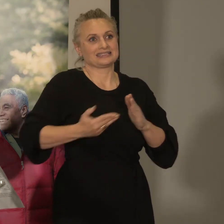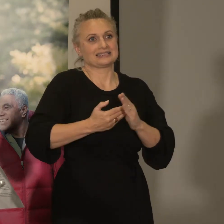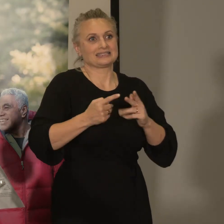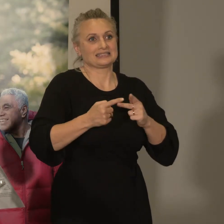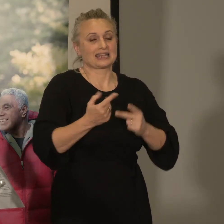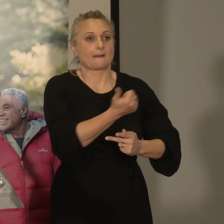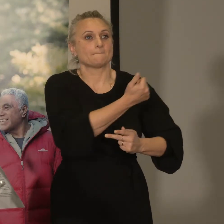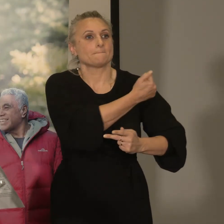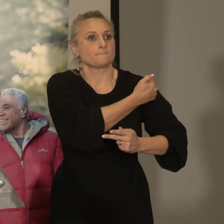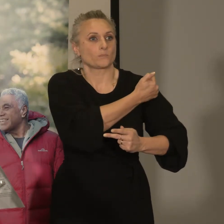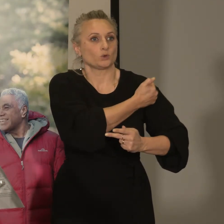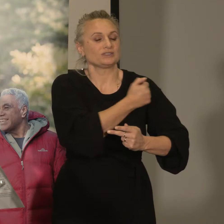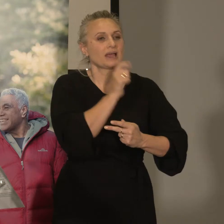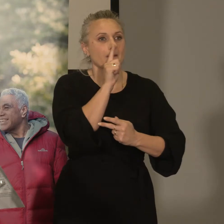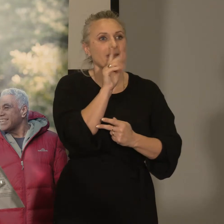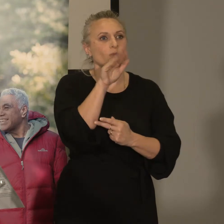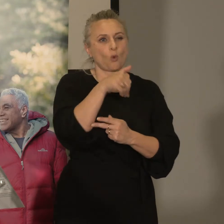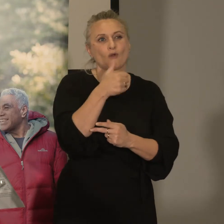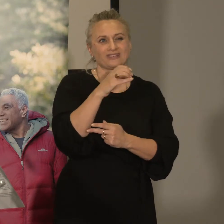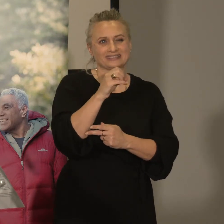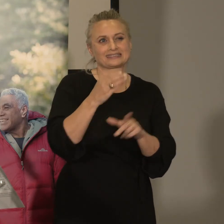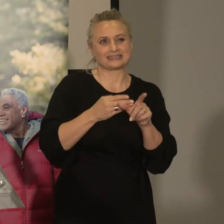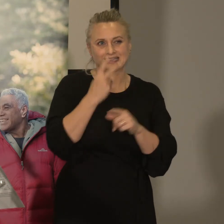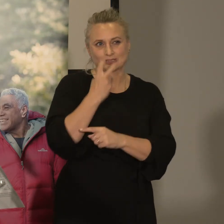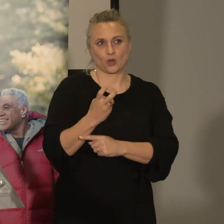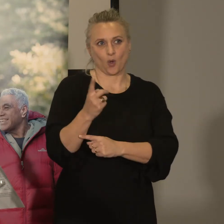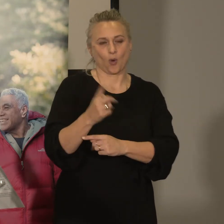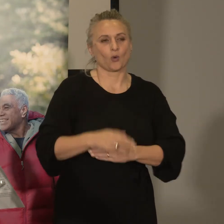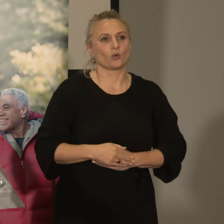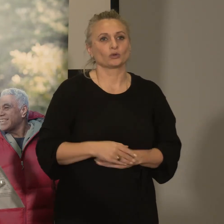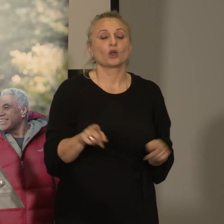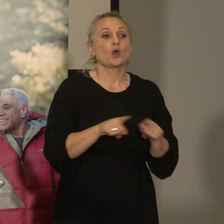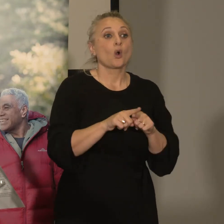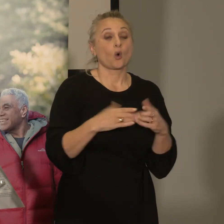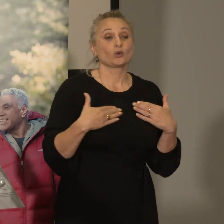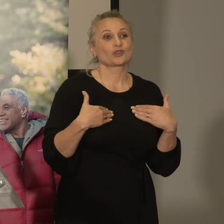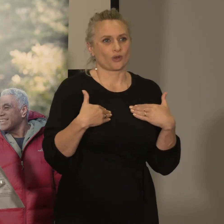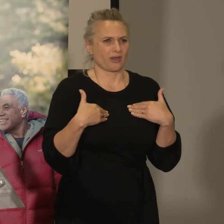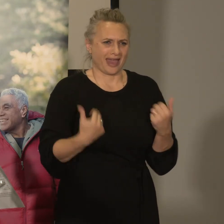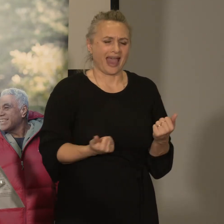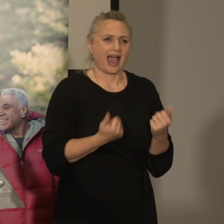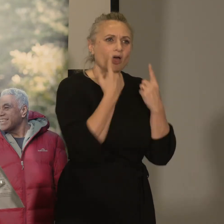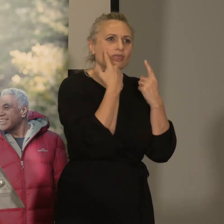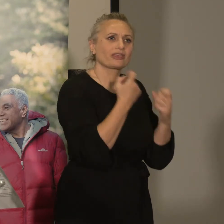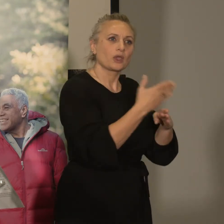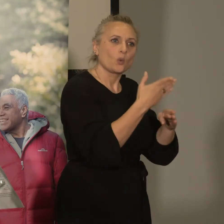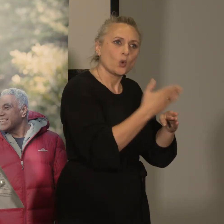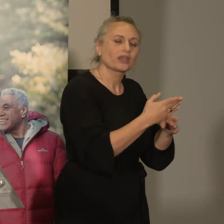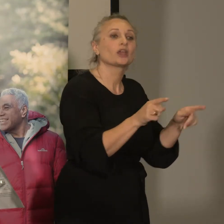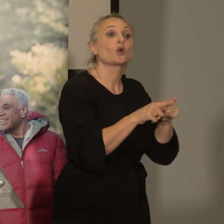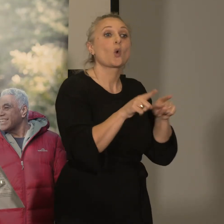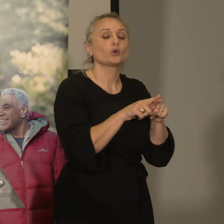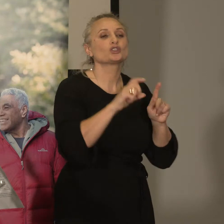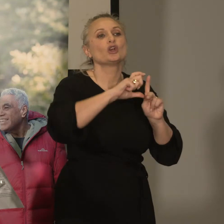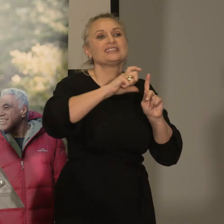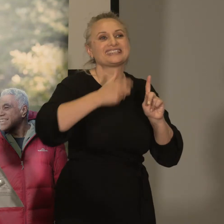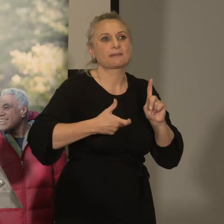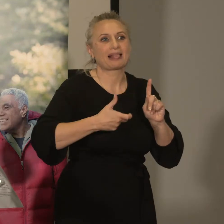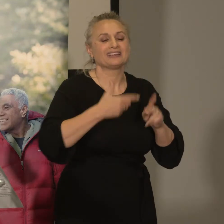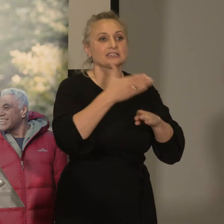targeted for the second booster program. As well as health workers and disability